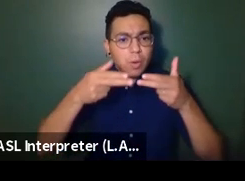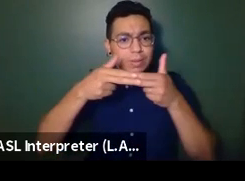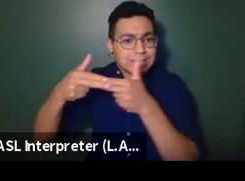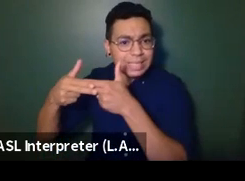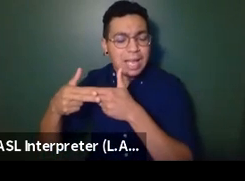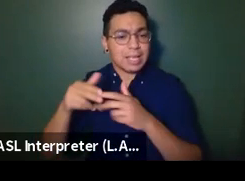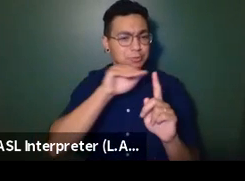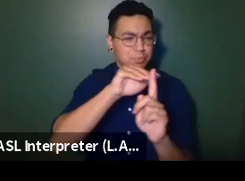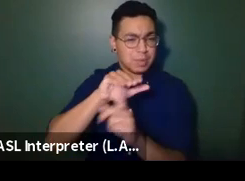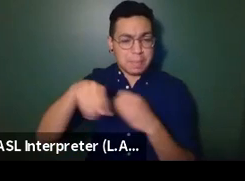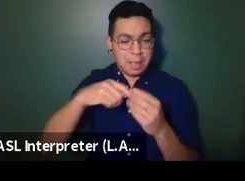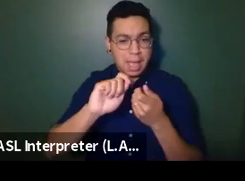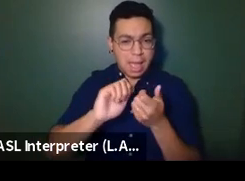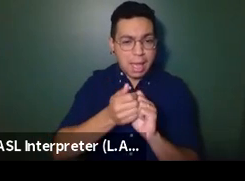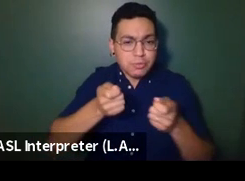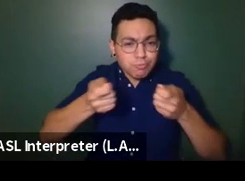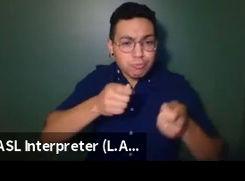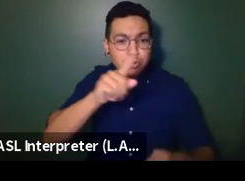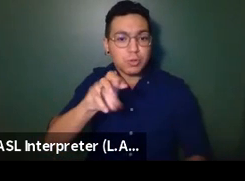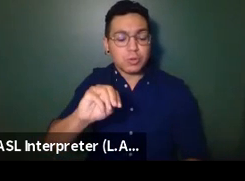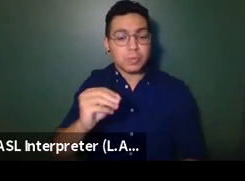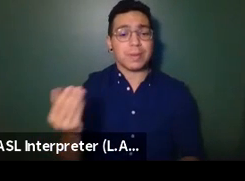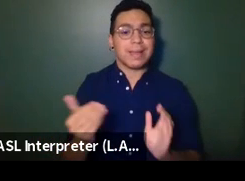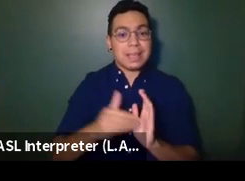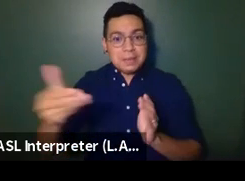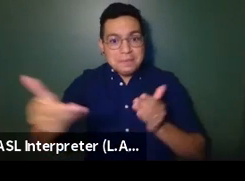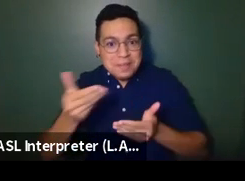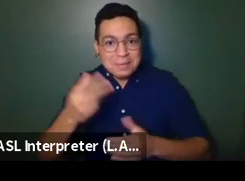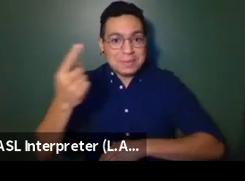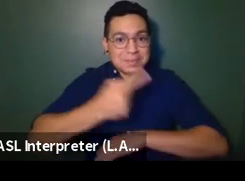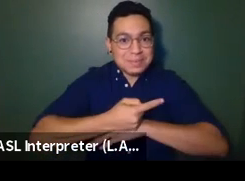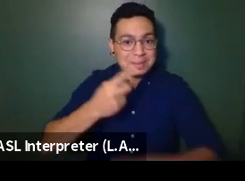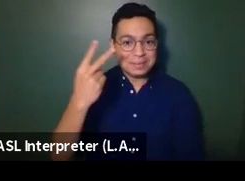Jeff Crawford: Just for a heads up, everybody. Welcome to Day 2 on Google Classroom. Our LMS 101.